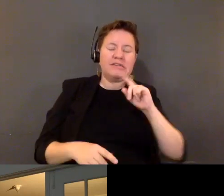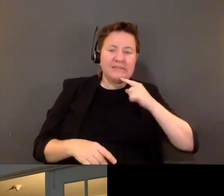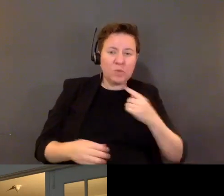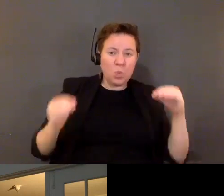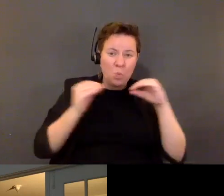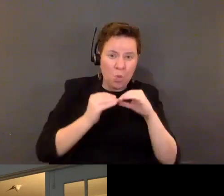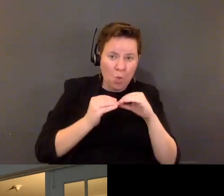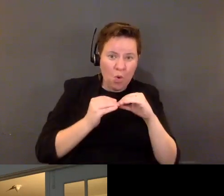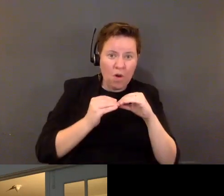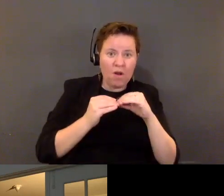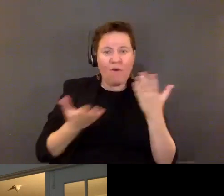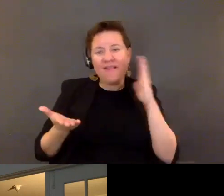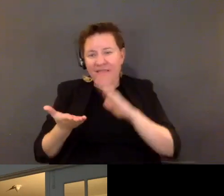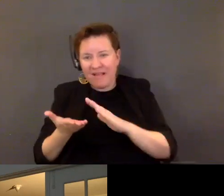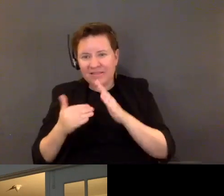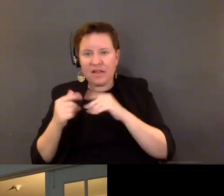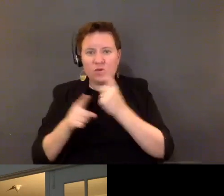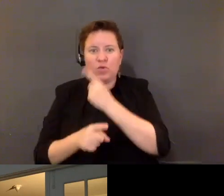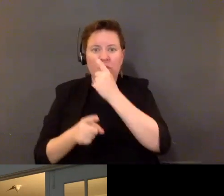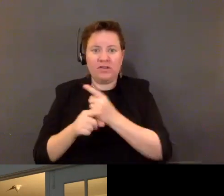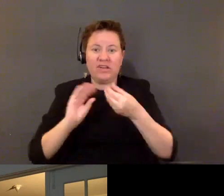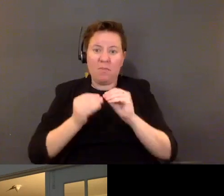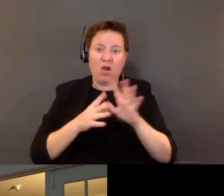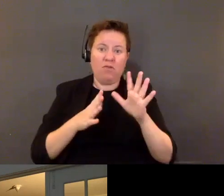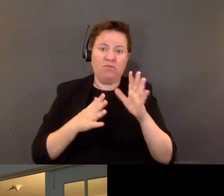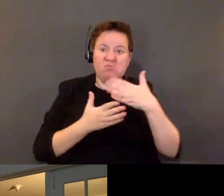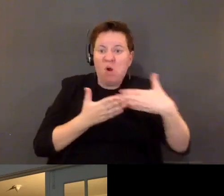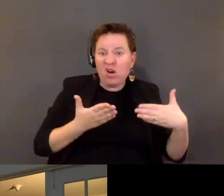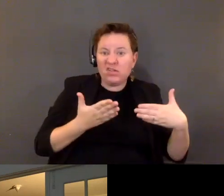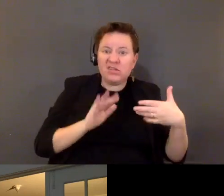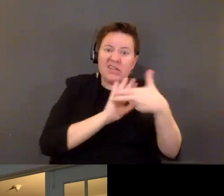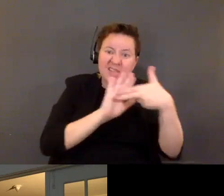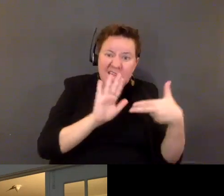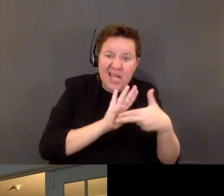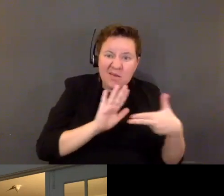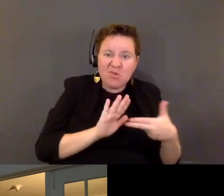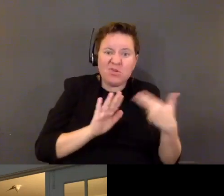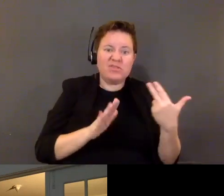rather less than the regulation number of parts their labels were redolent of greek mythology